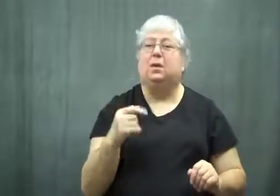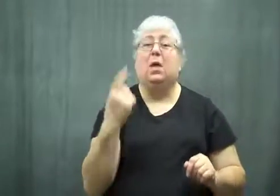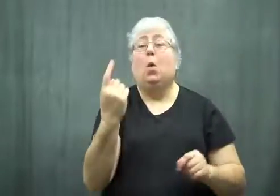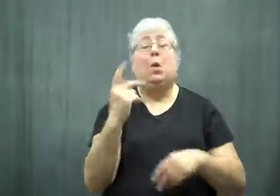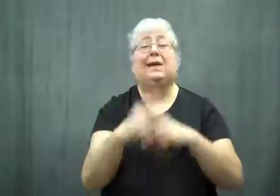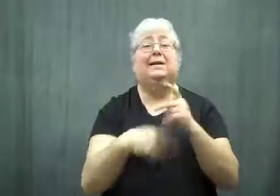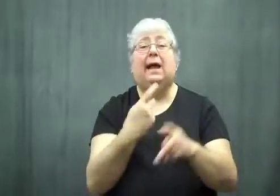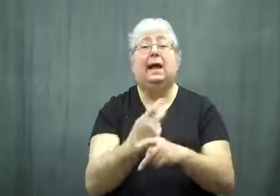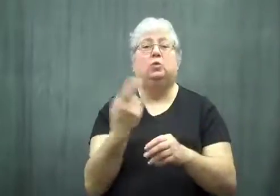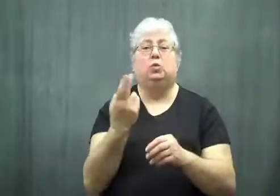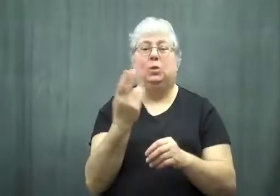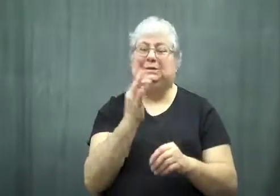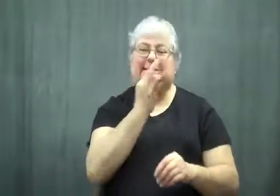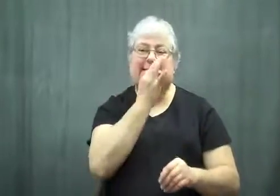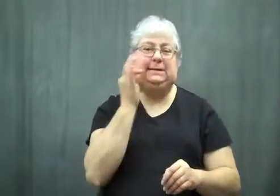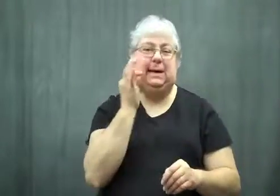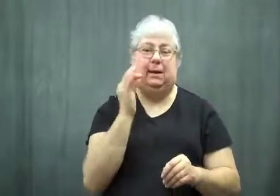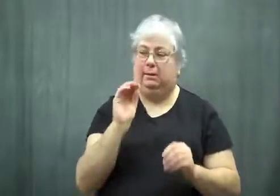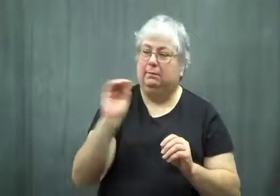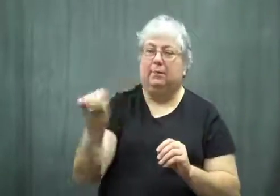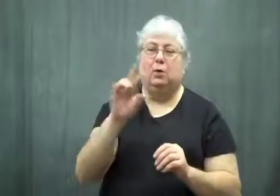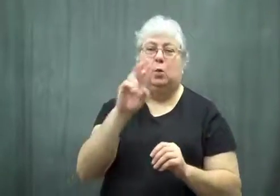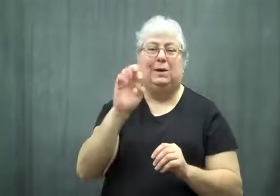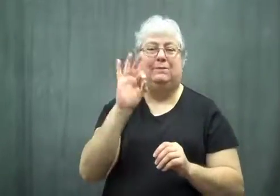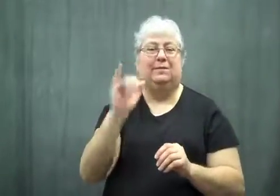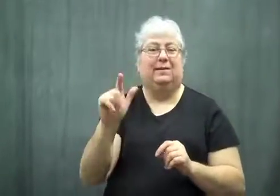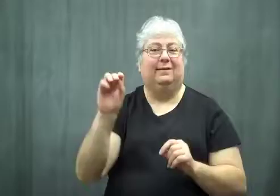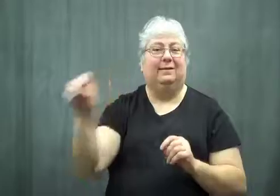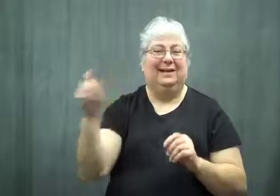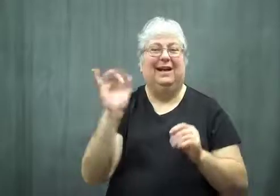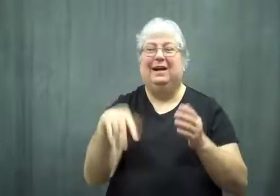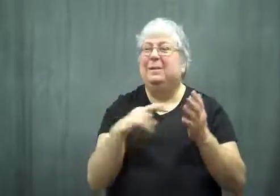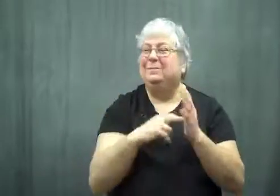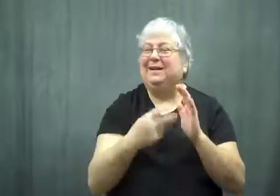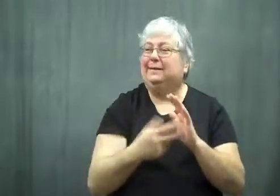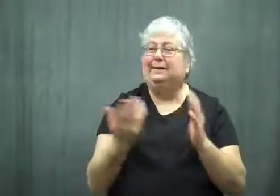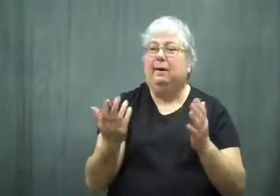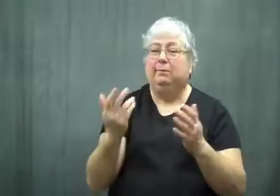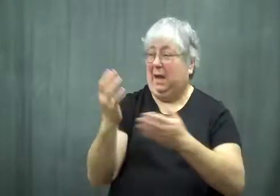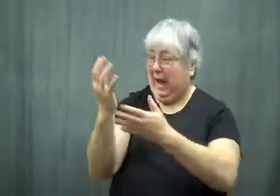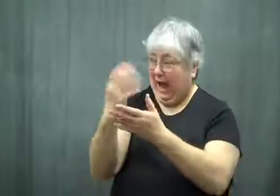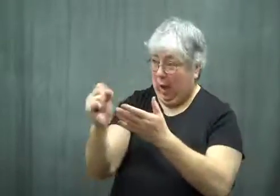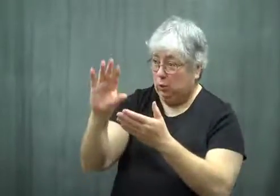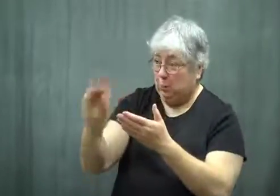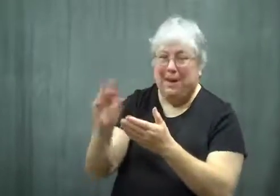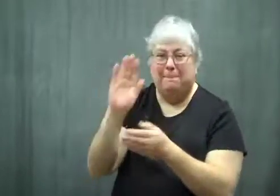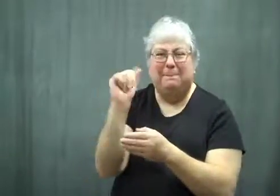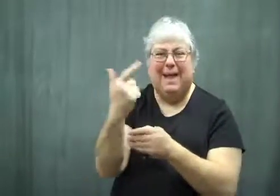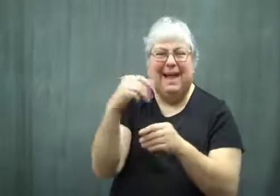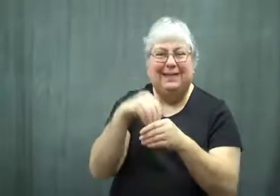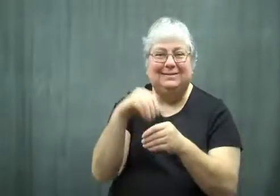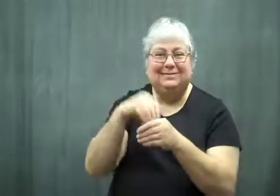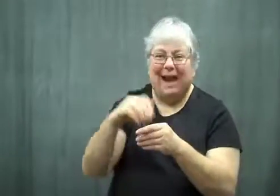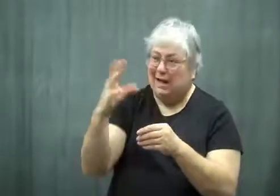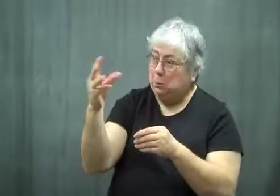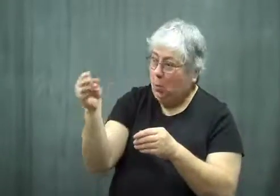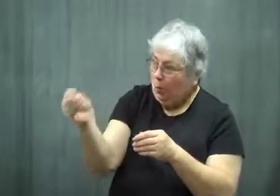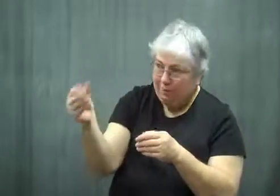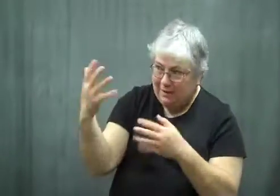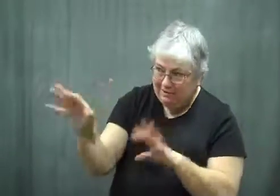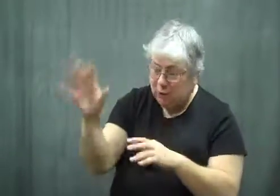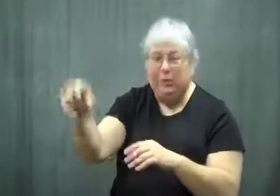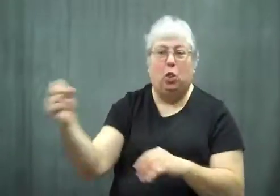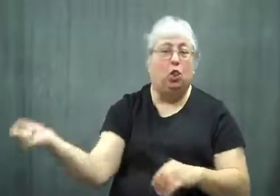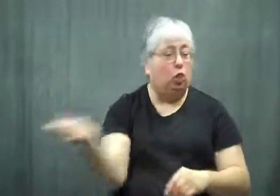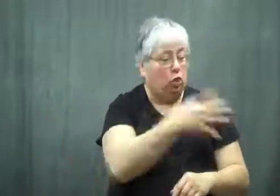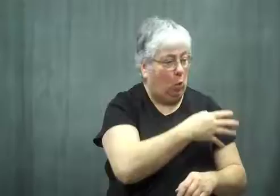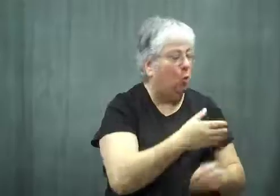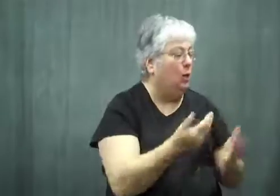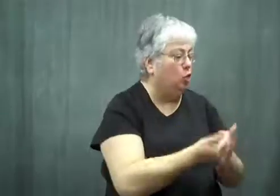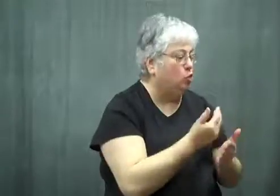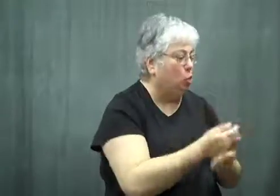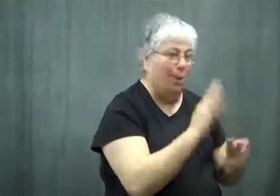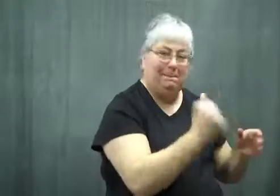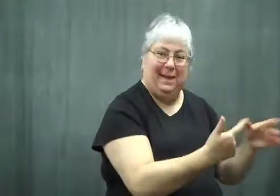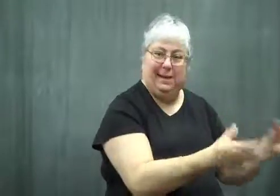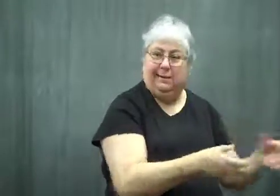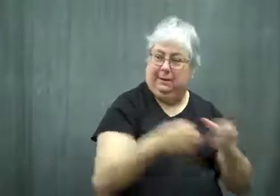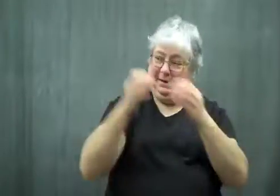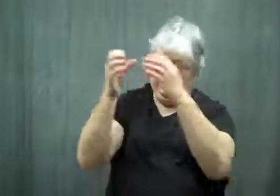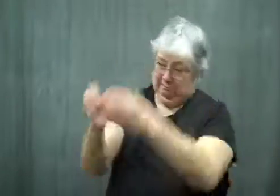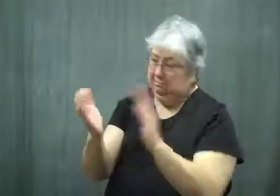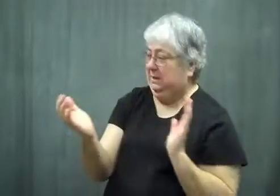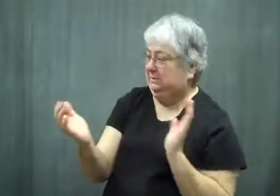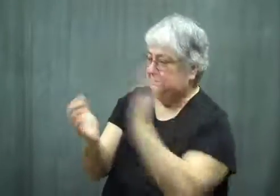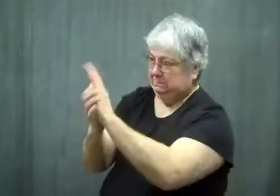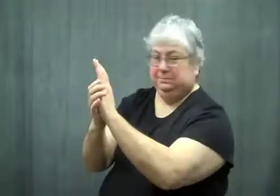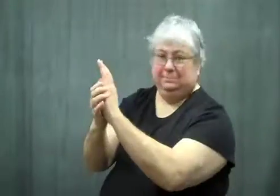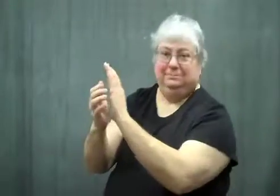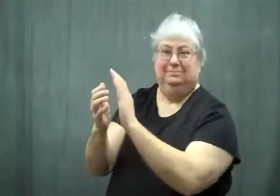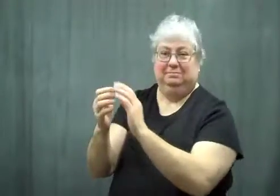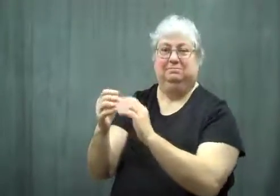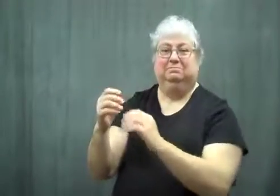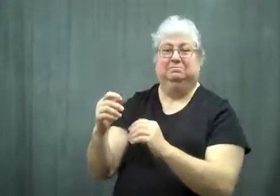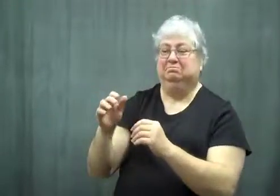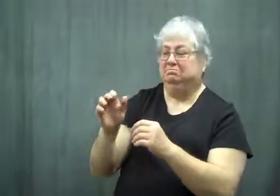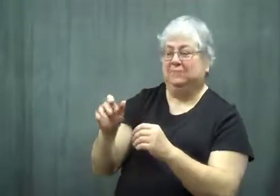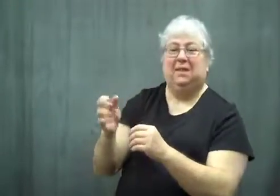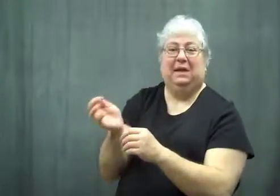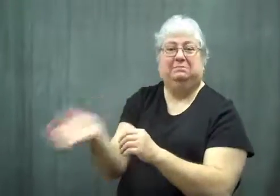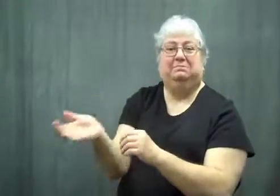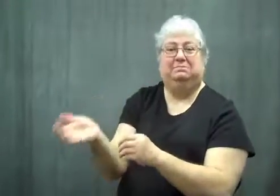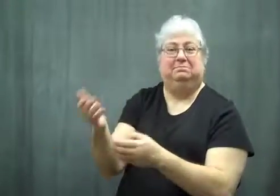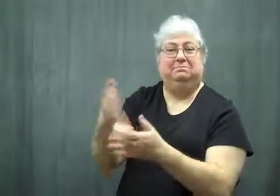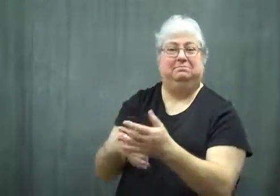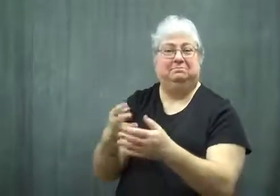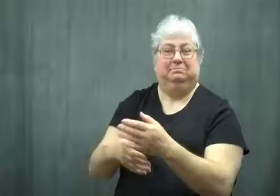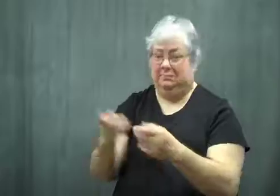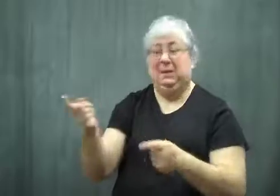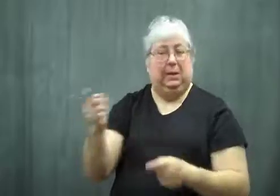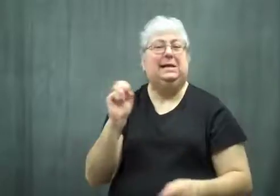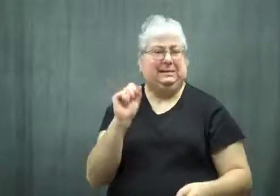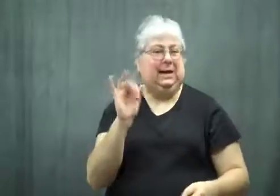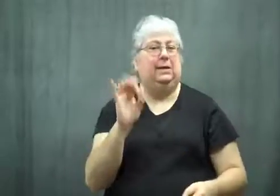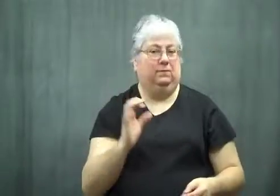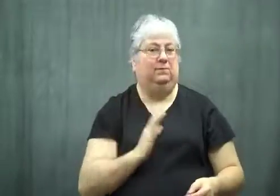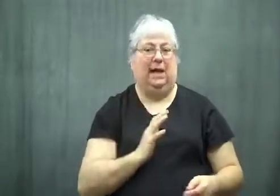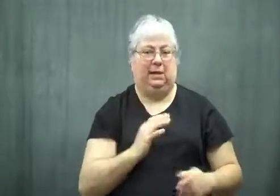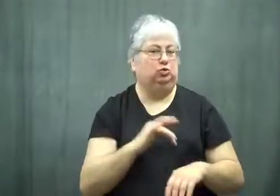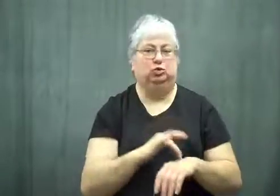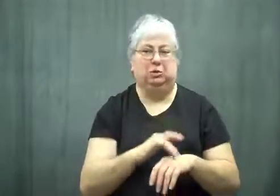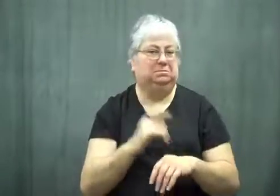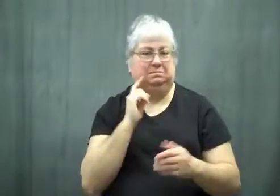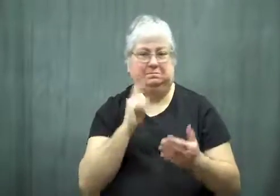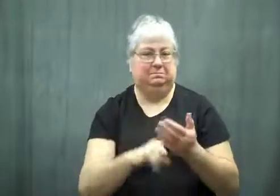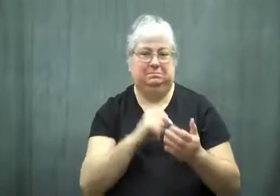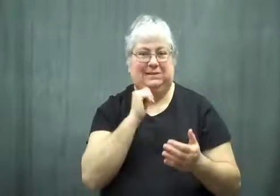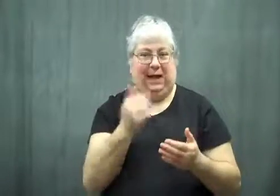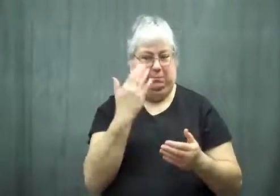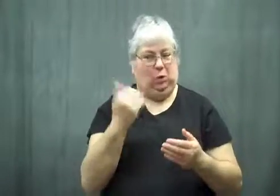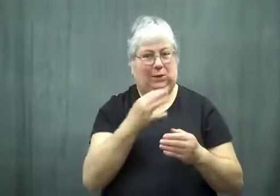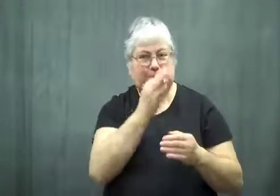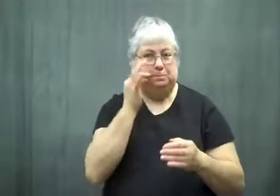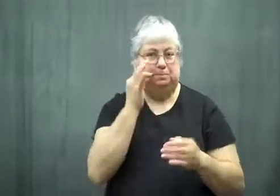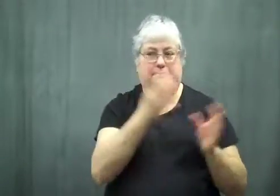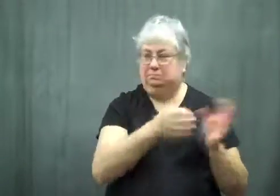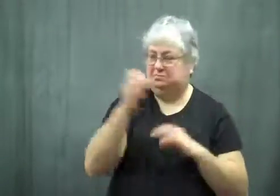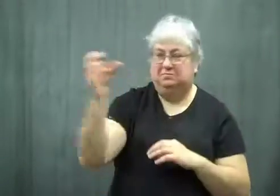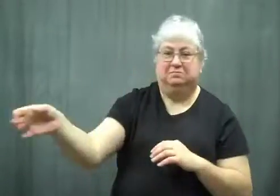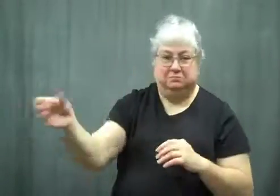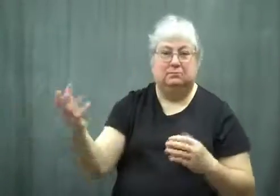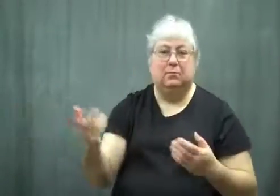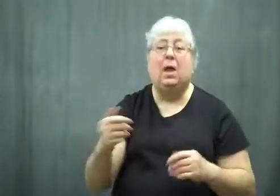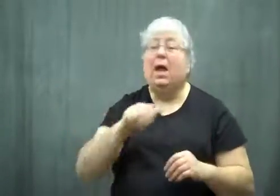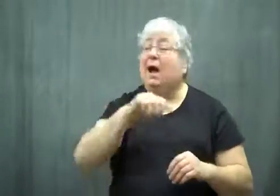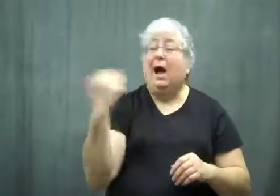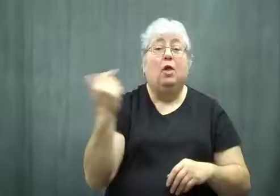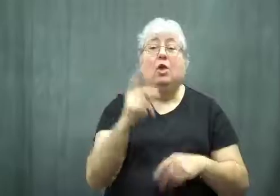One type uses sealed refills, in plastic bags. When one empties out, it's tossed and replaced.